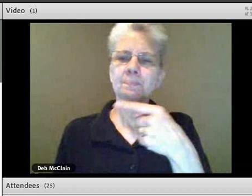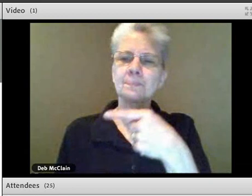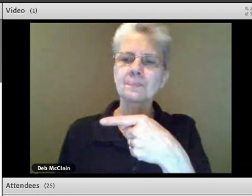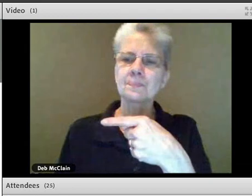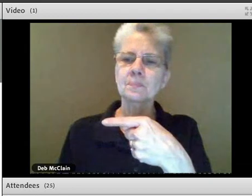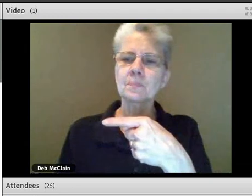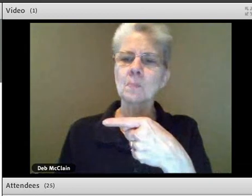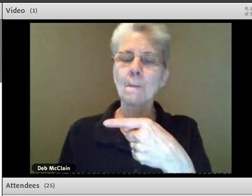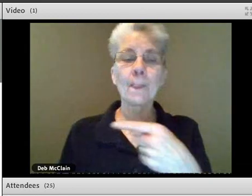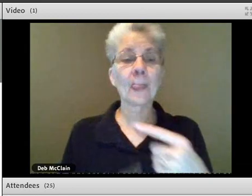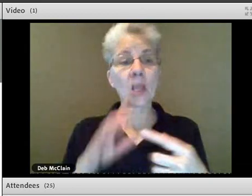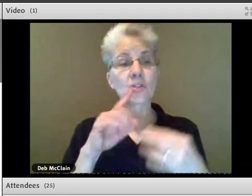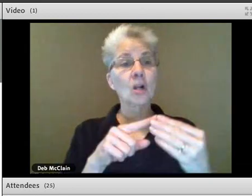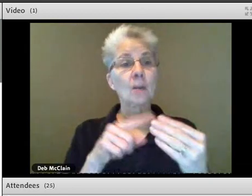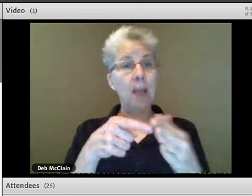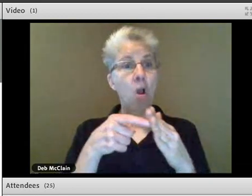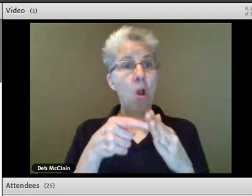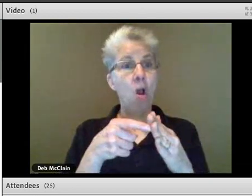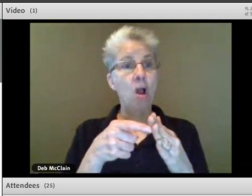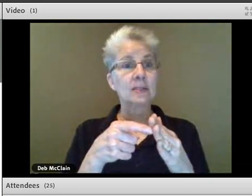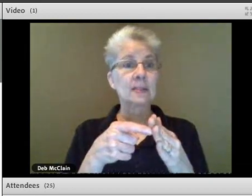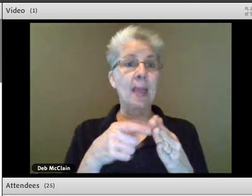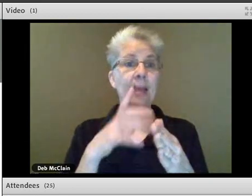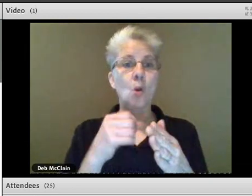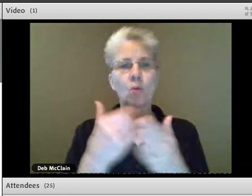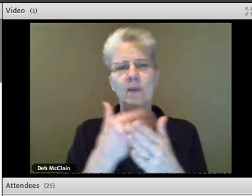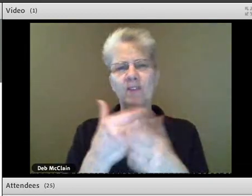When we're talking about on-demand or doing refresher training, there's, like, dos